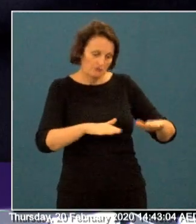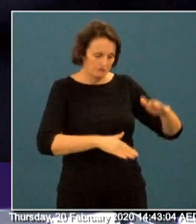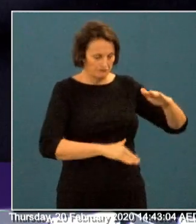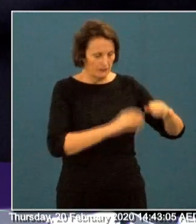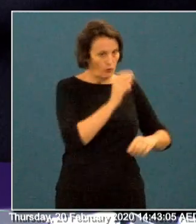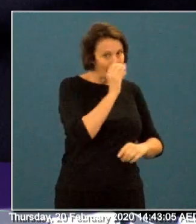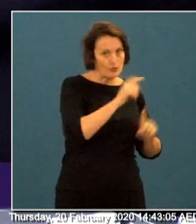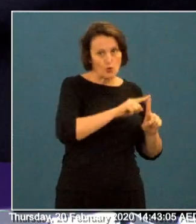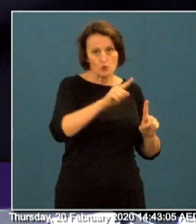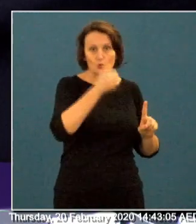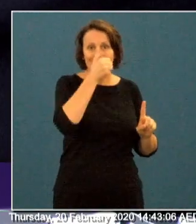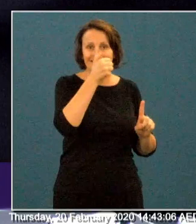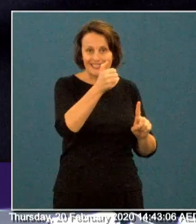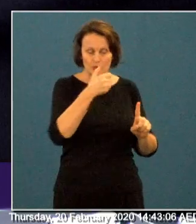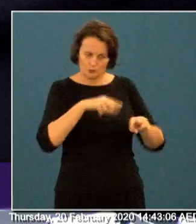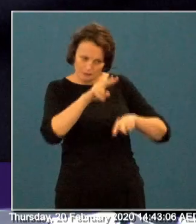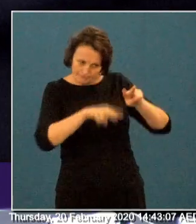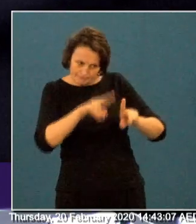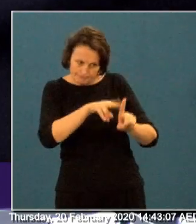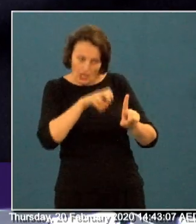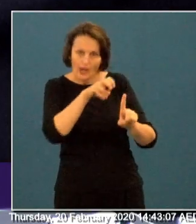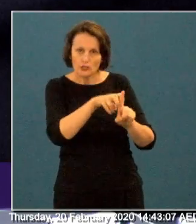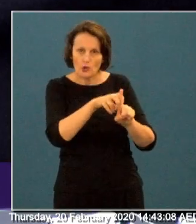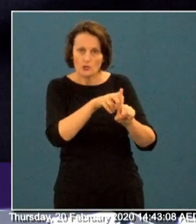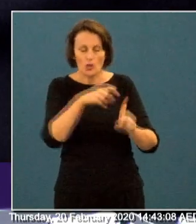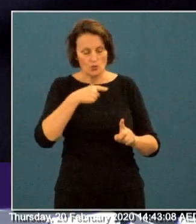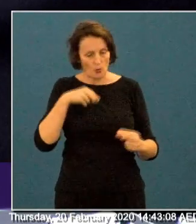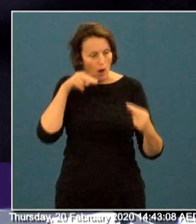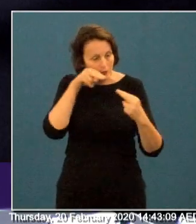And I have some capacity for seeing young — young people, adolescents,